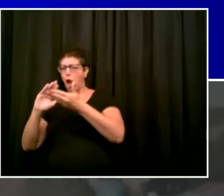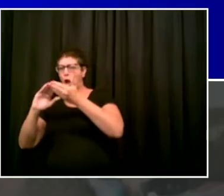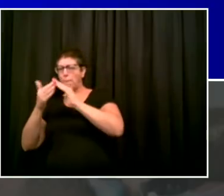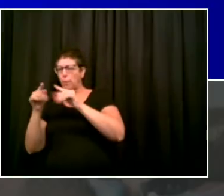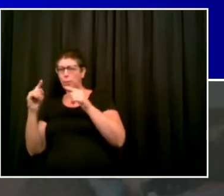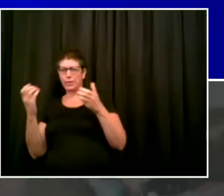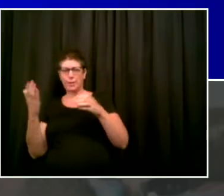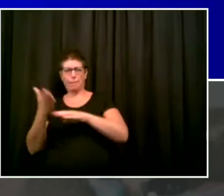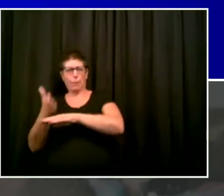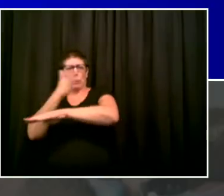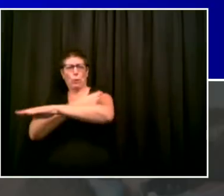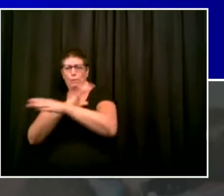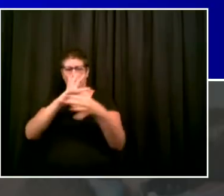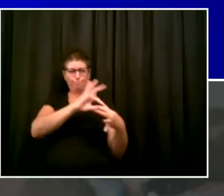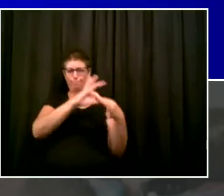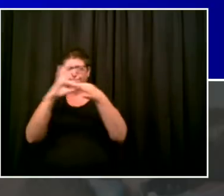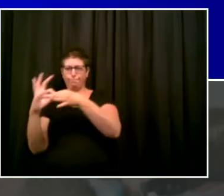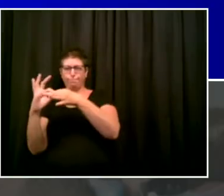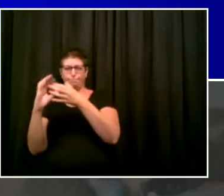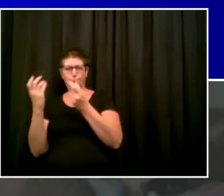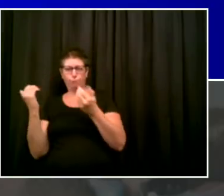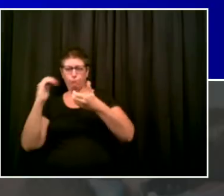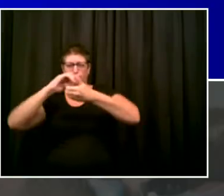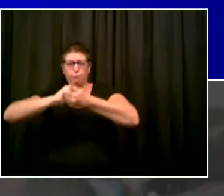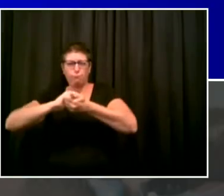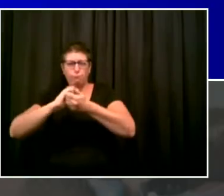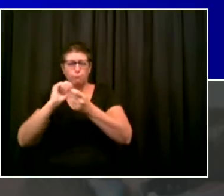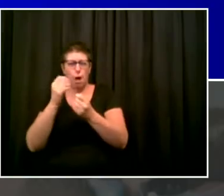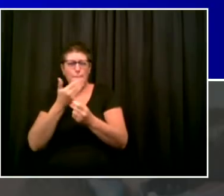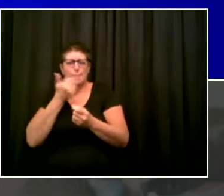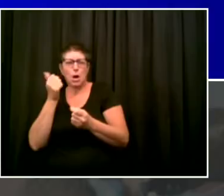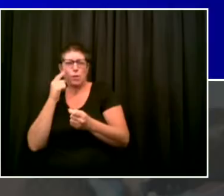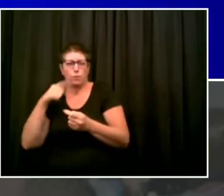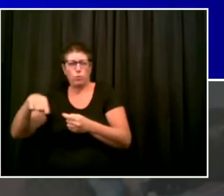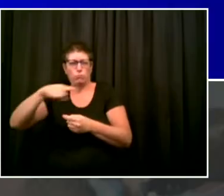WE BRING THE POLICING COMMUNITY TOGETHER, HOW CAN WE MAKE SURE